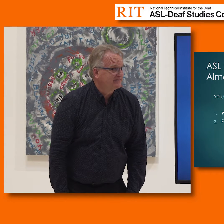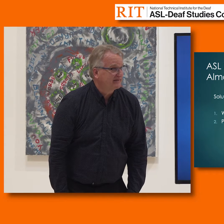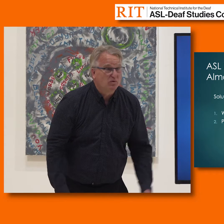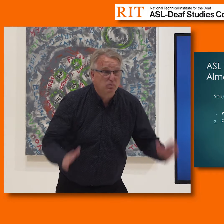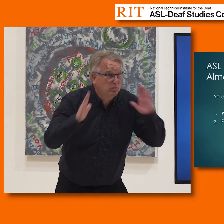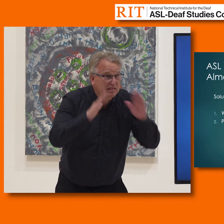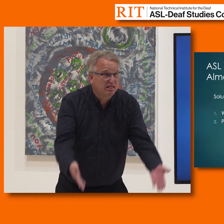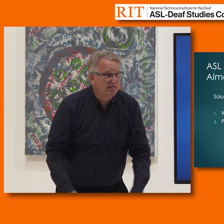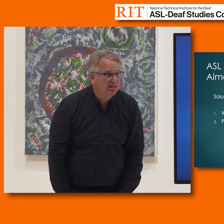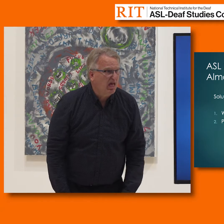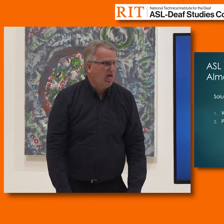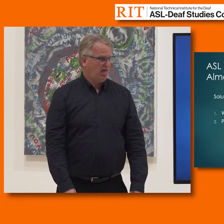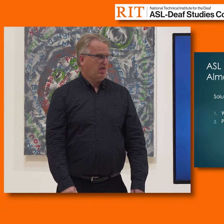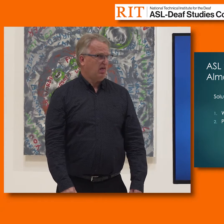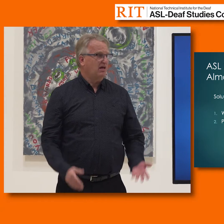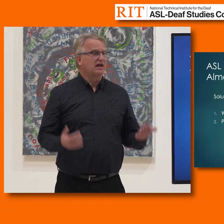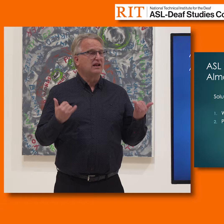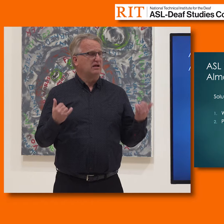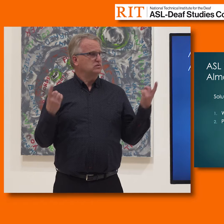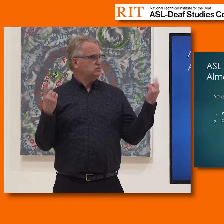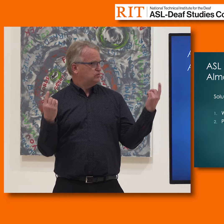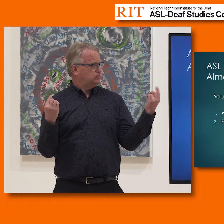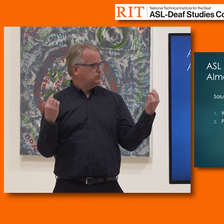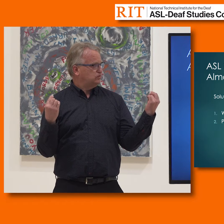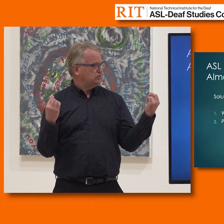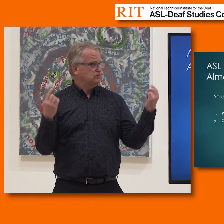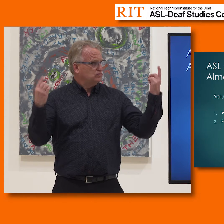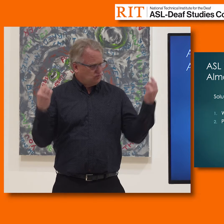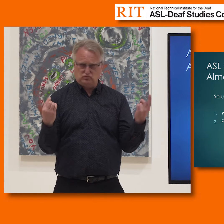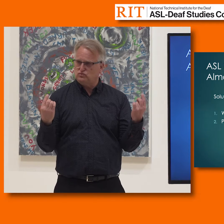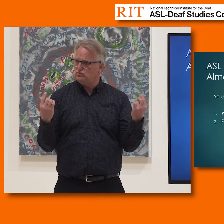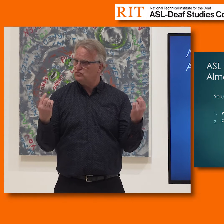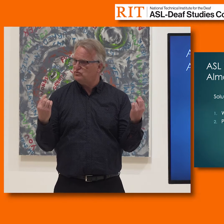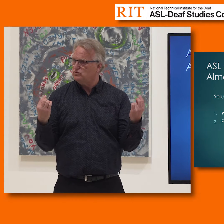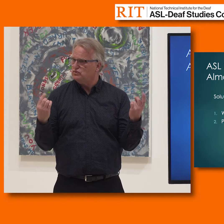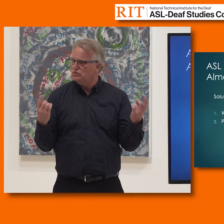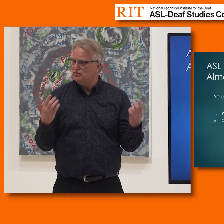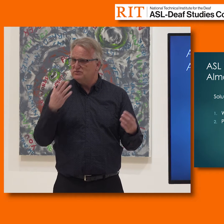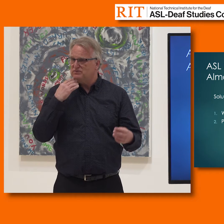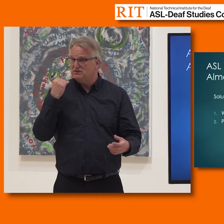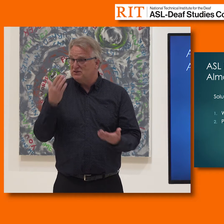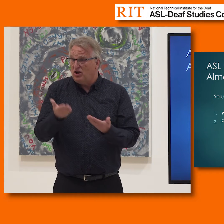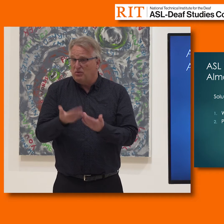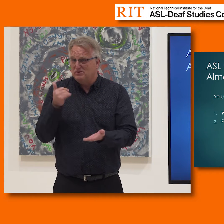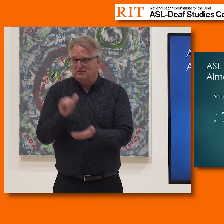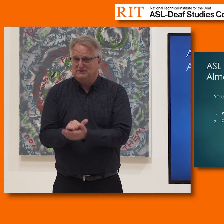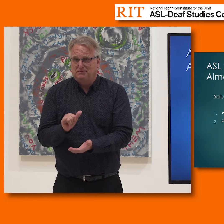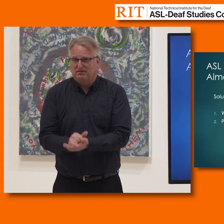and work in VRS, you're probably going to be lousy, too." So, what do we do about this? Because this is almost